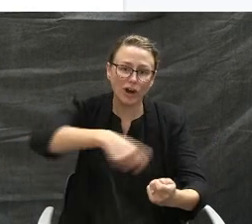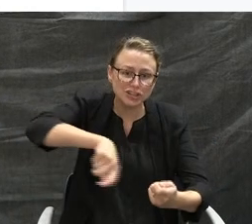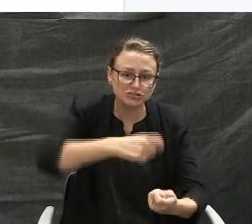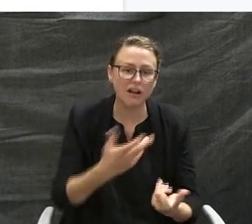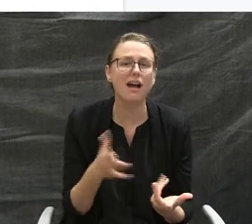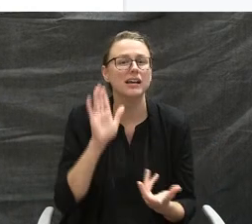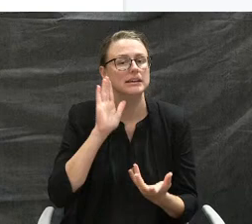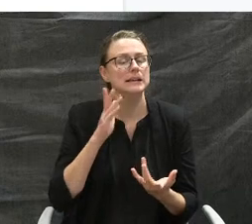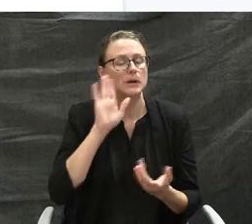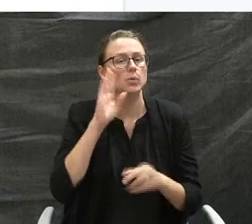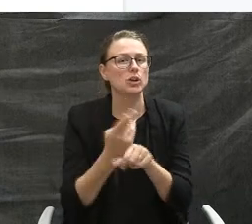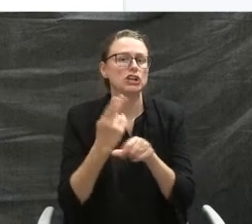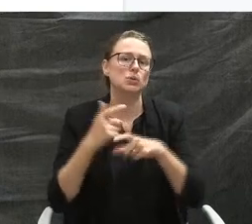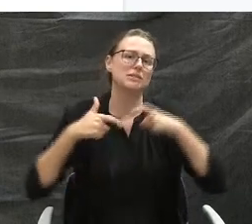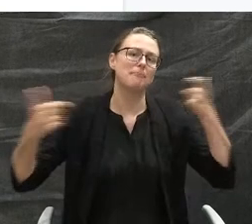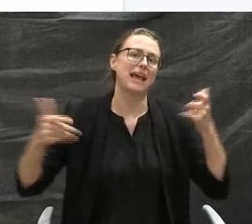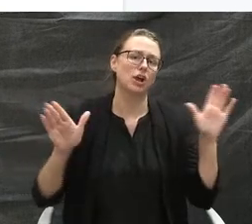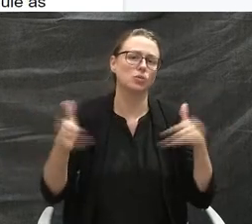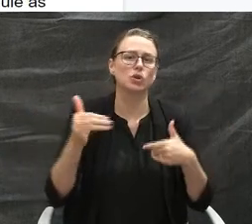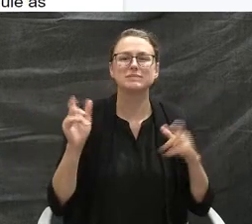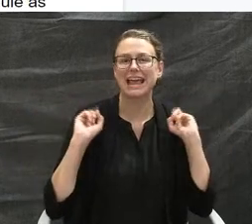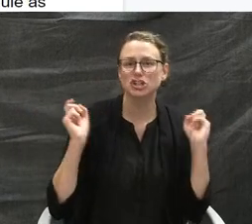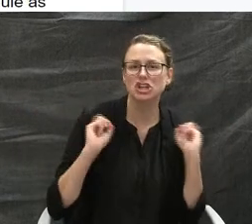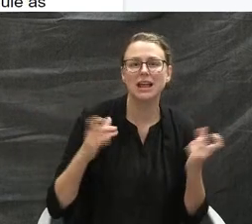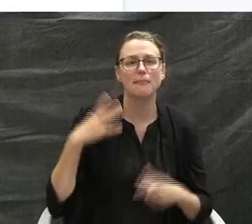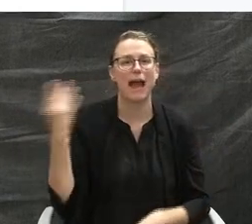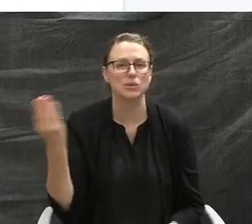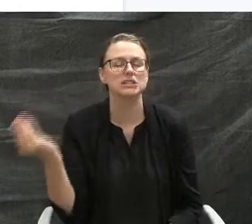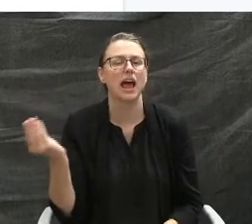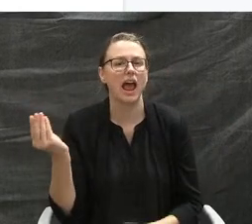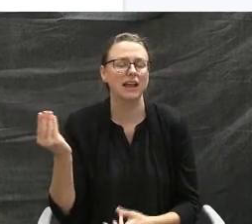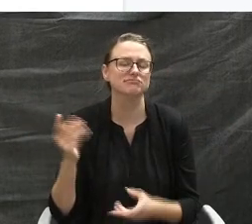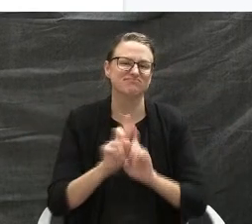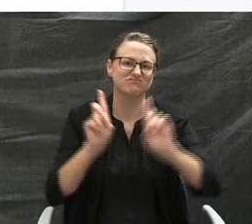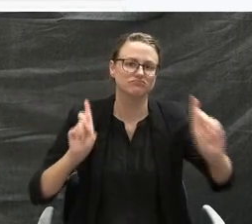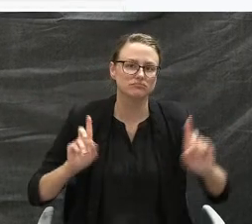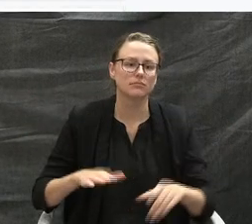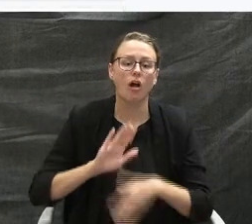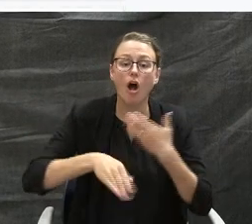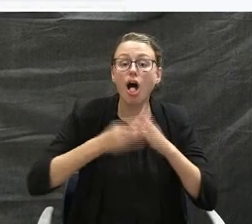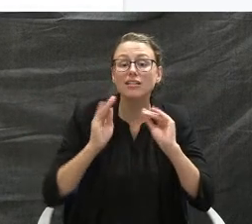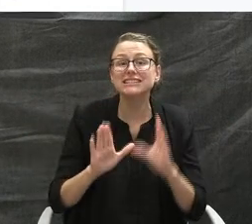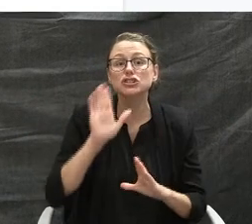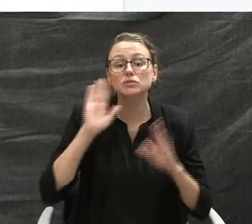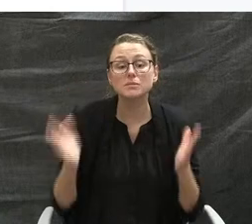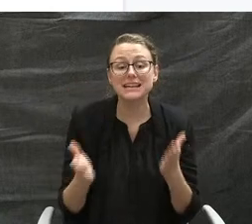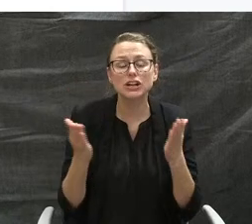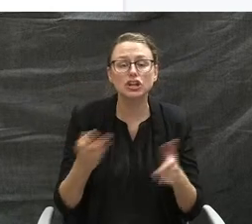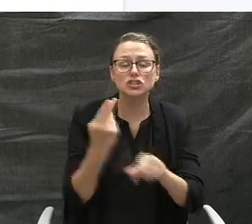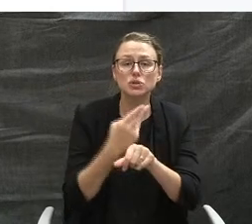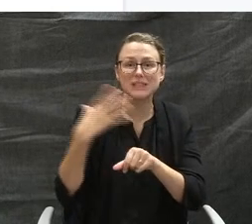or outdoor spaces to keep 6 feet social distance. All teachers would be encouraged to use outdoor areas for learning when